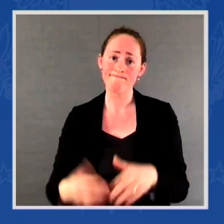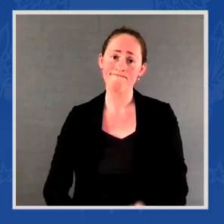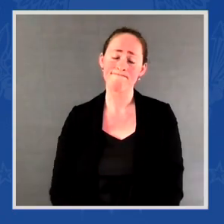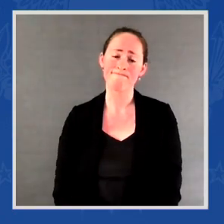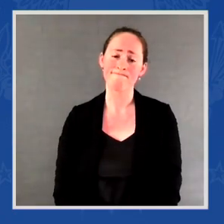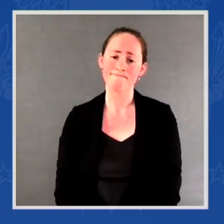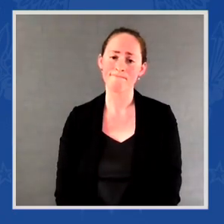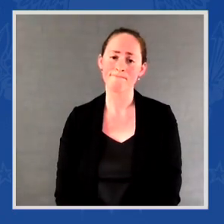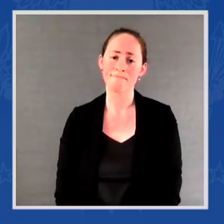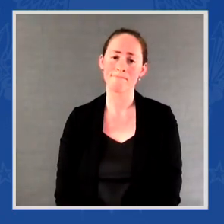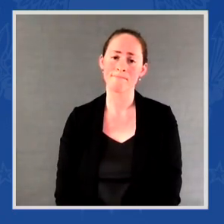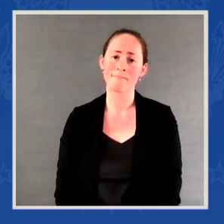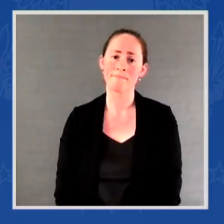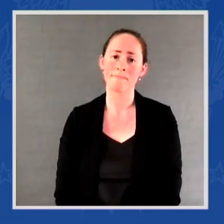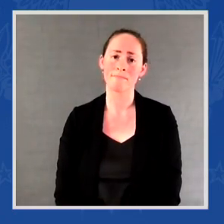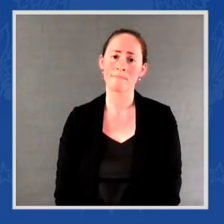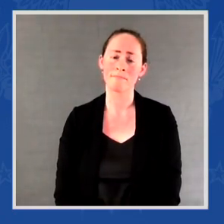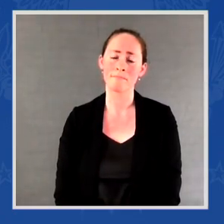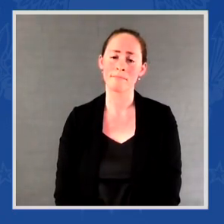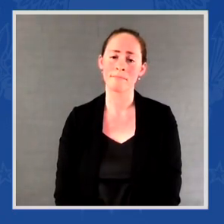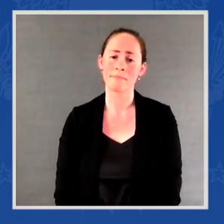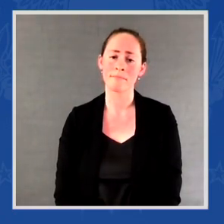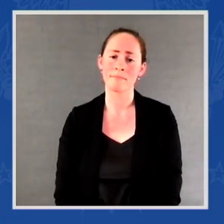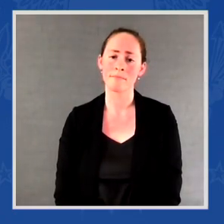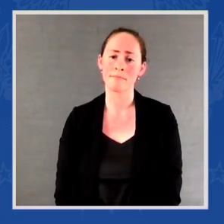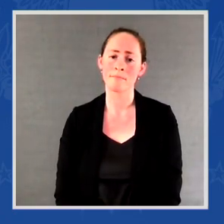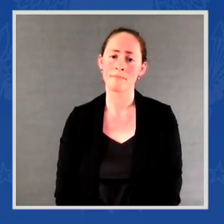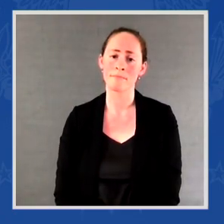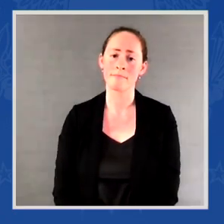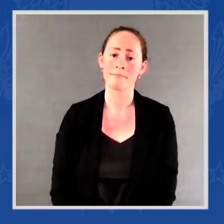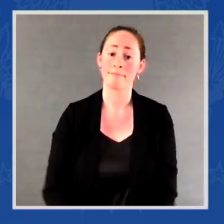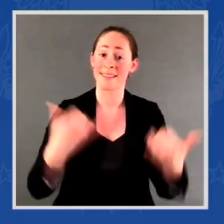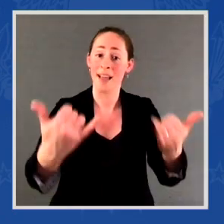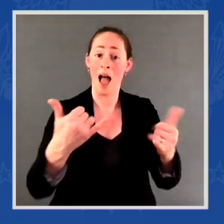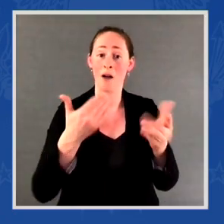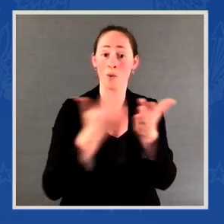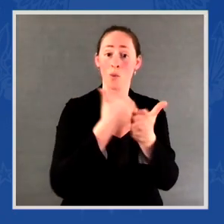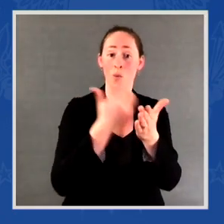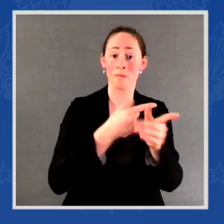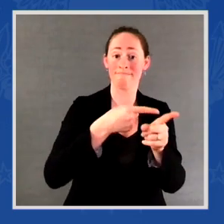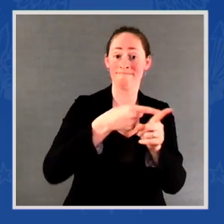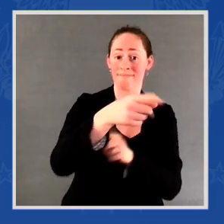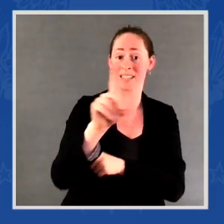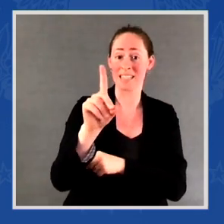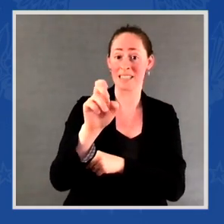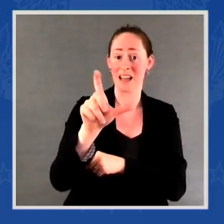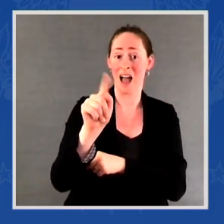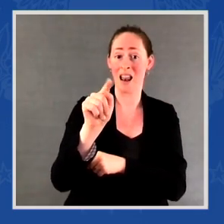This Delta variant -- you know there's going to be others as well. You know what's going to happen.